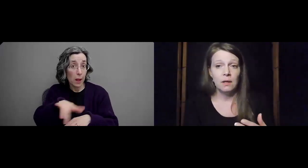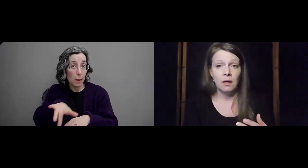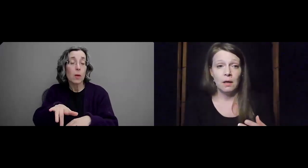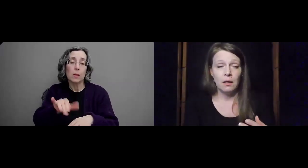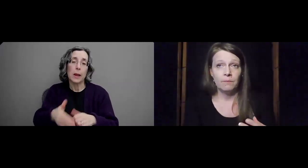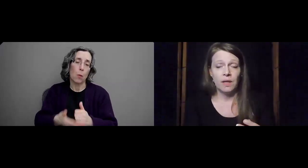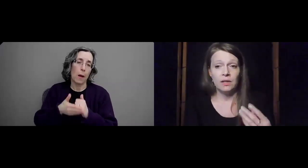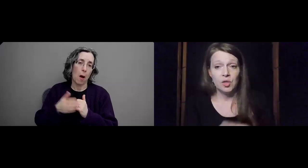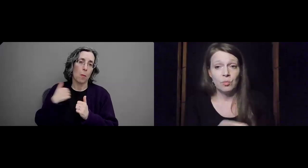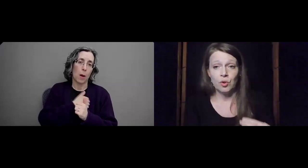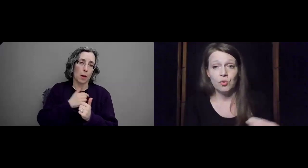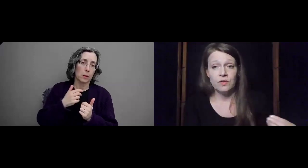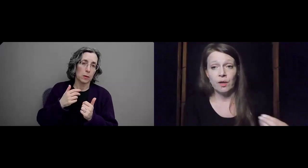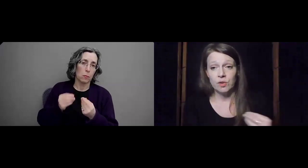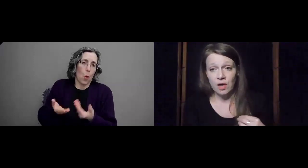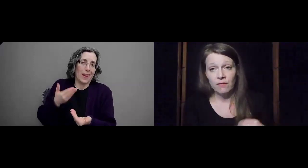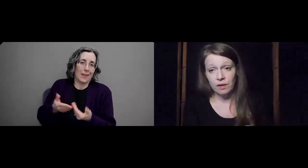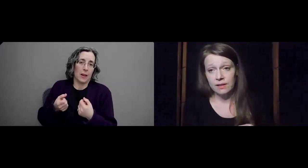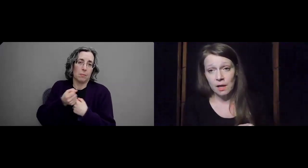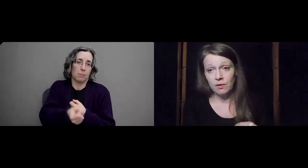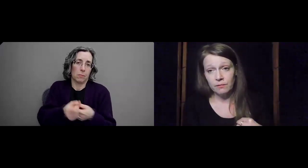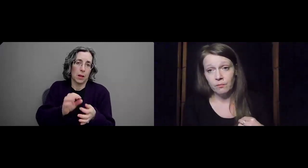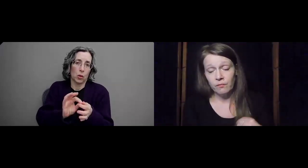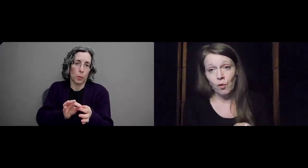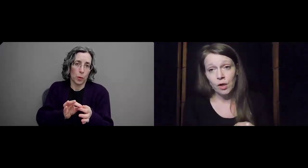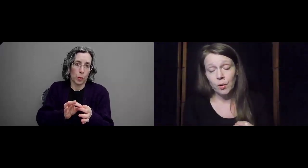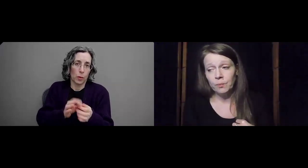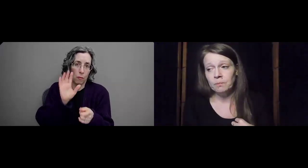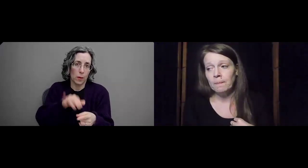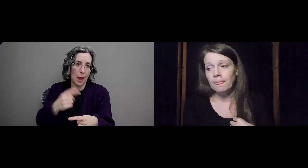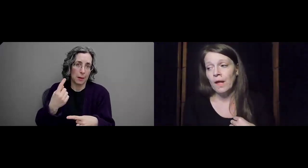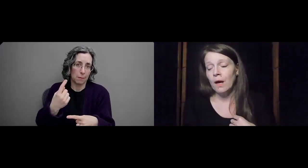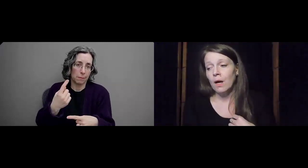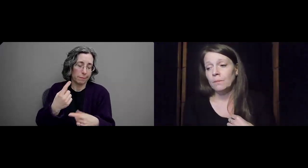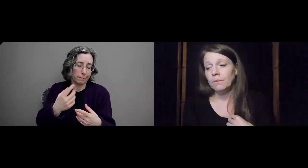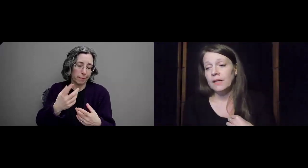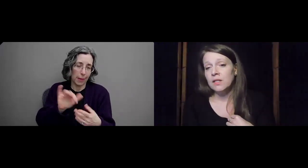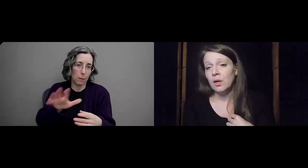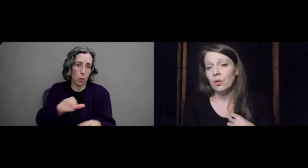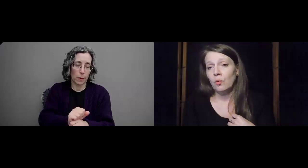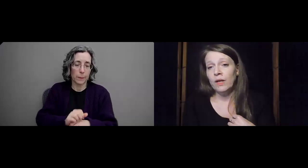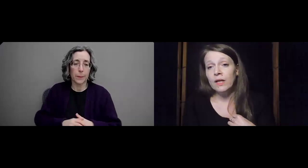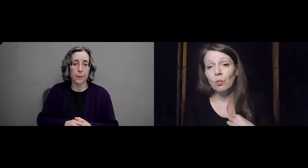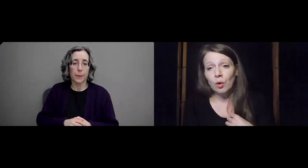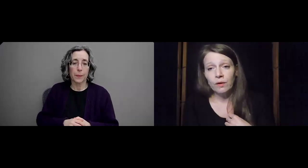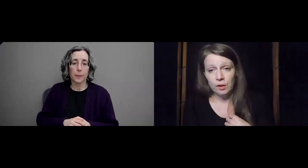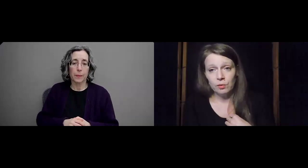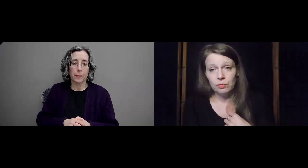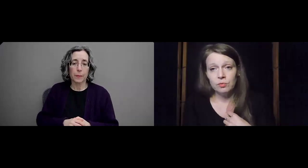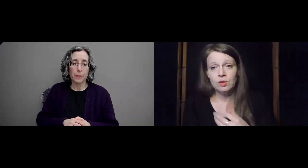be able to be available, that will help us to find an interpreter who is available to